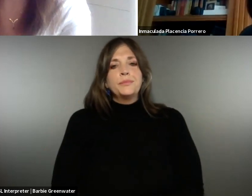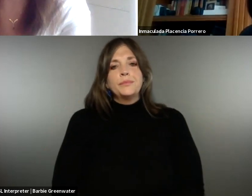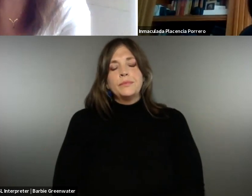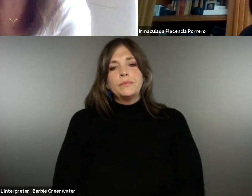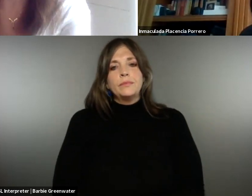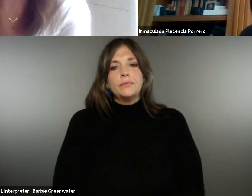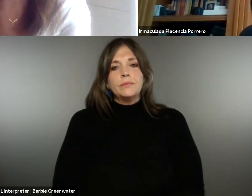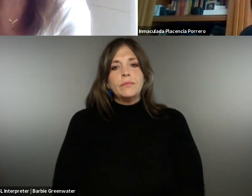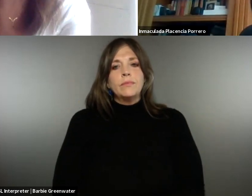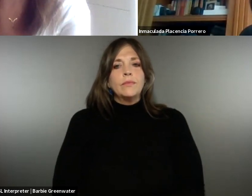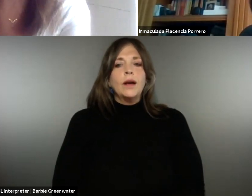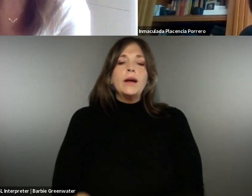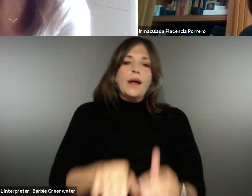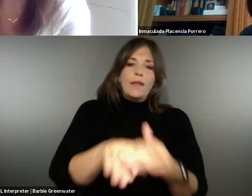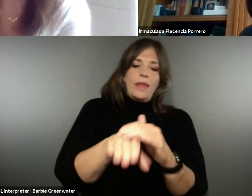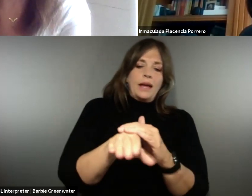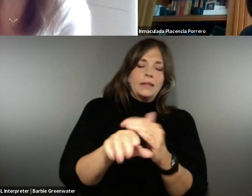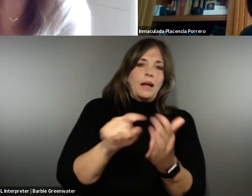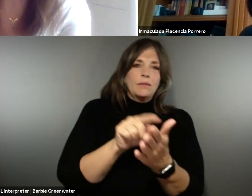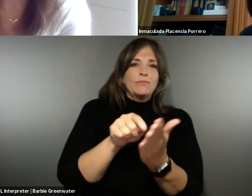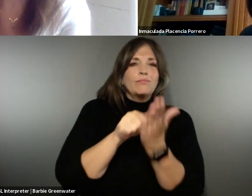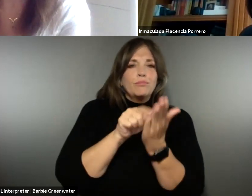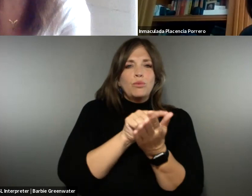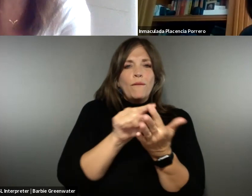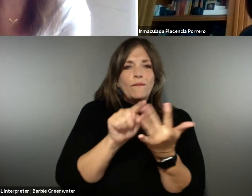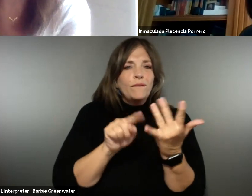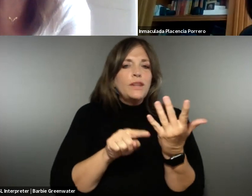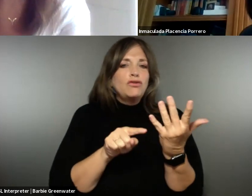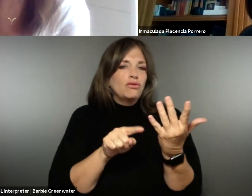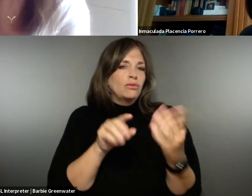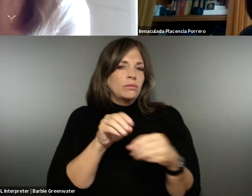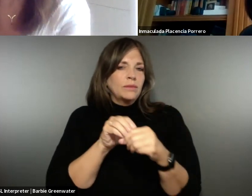So these are the main accessibility provisions